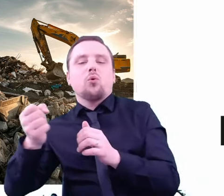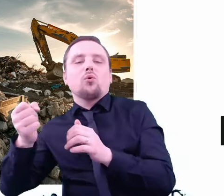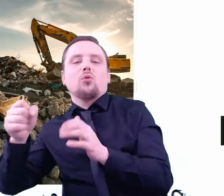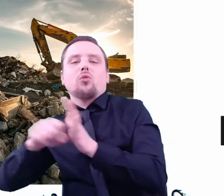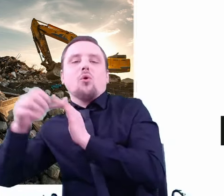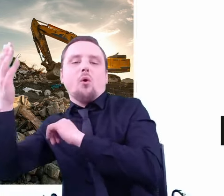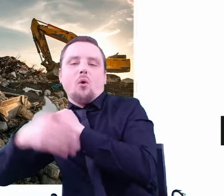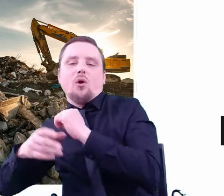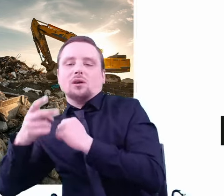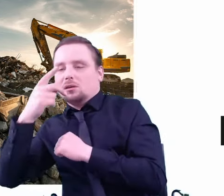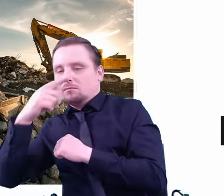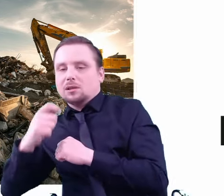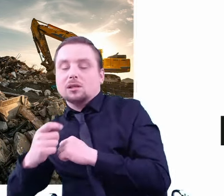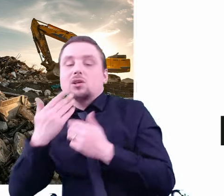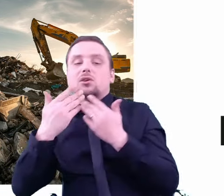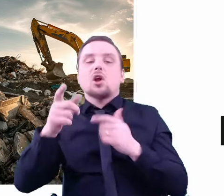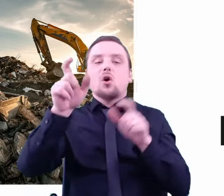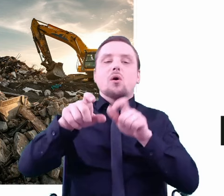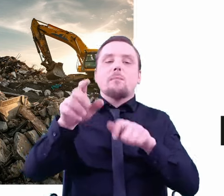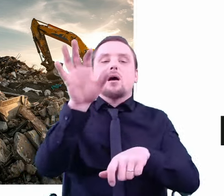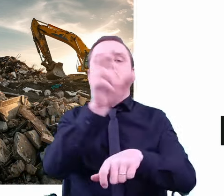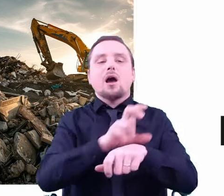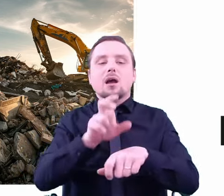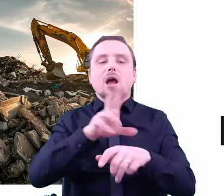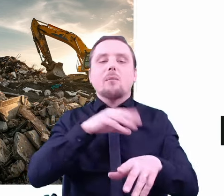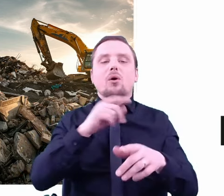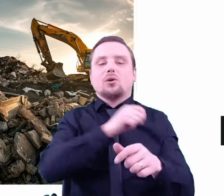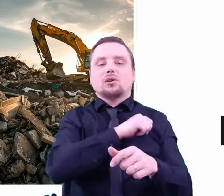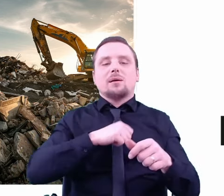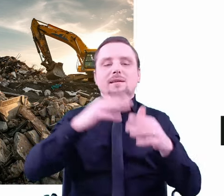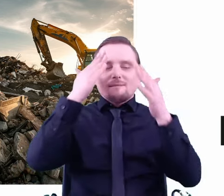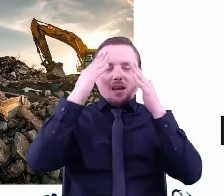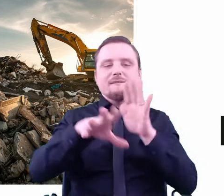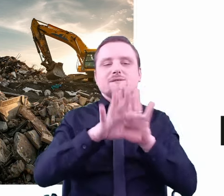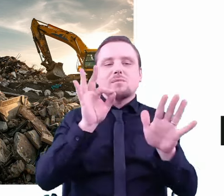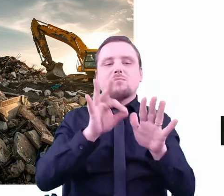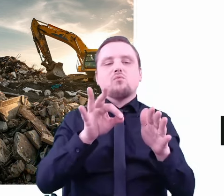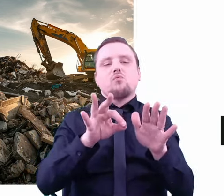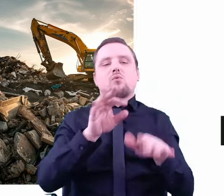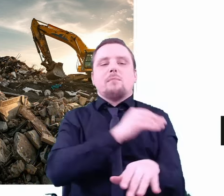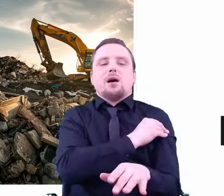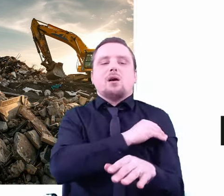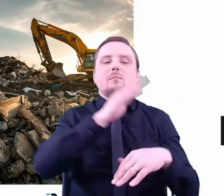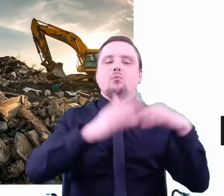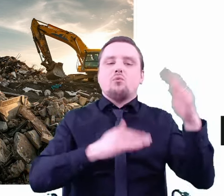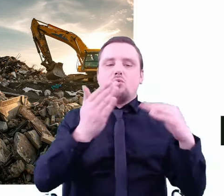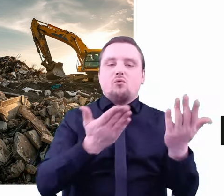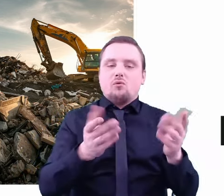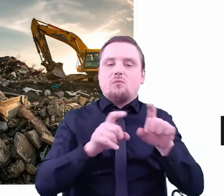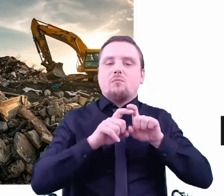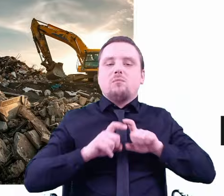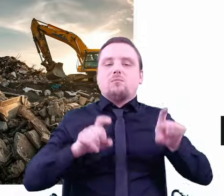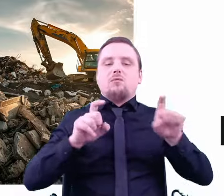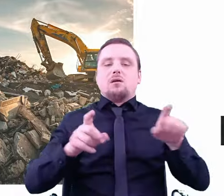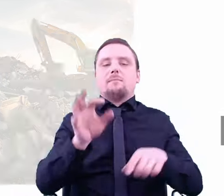This gives architects greater insight into the materials used to design their buildings.